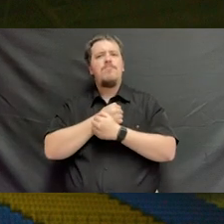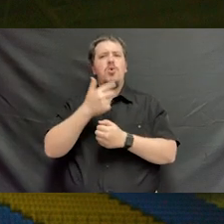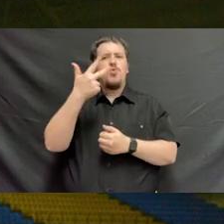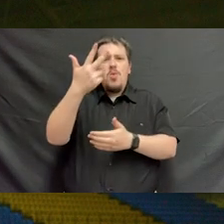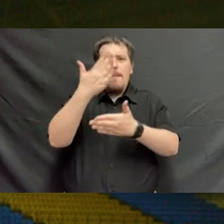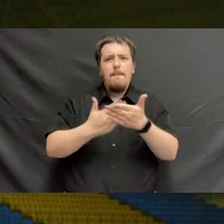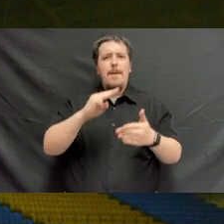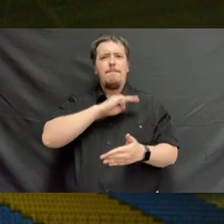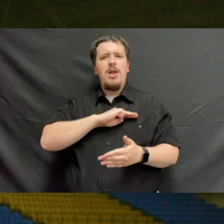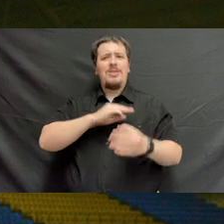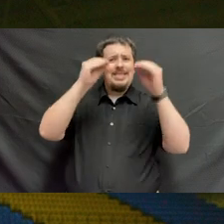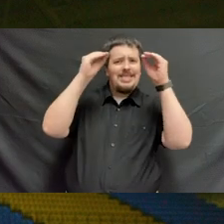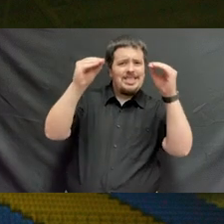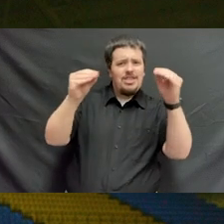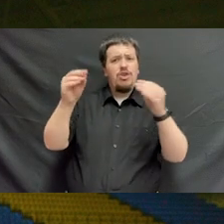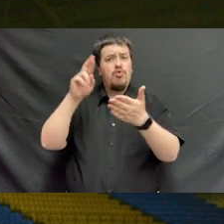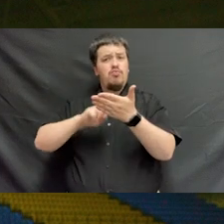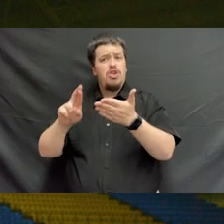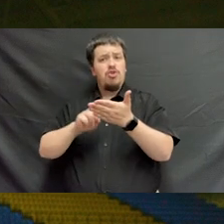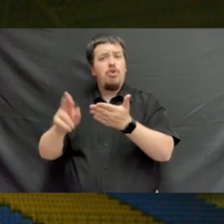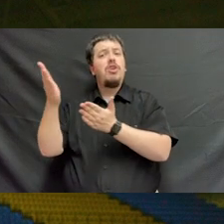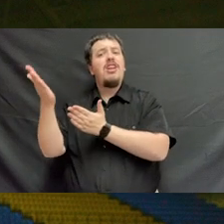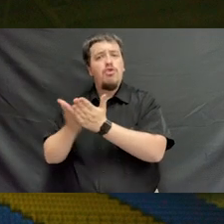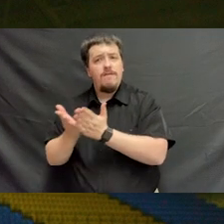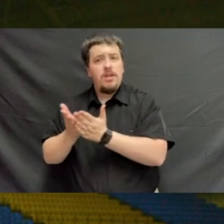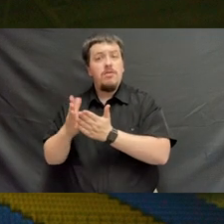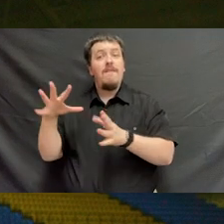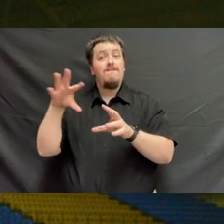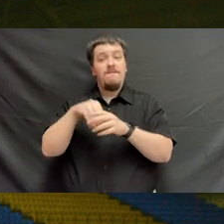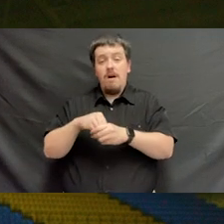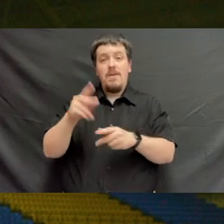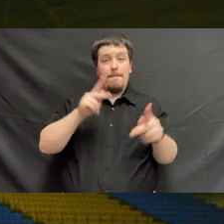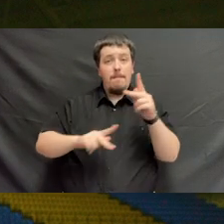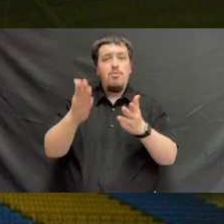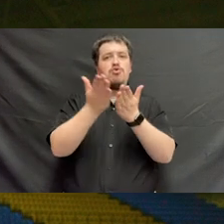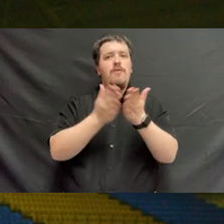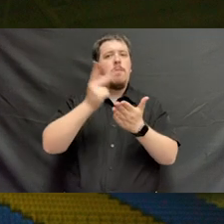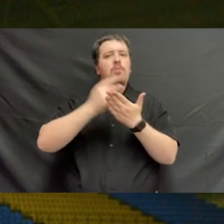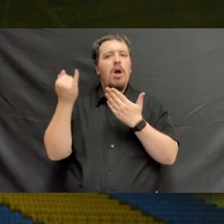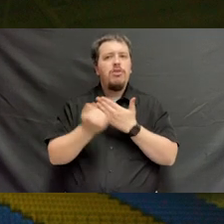of teaching, research and service. You've participated in public service projects.